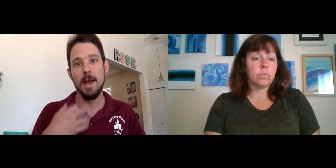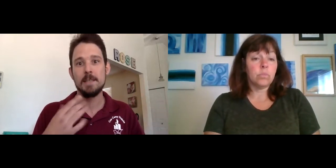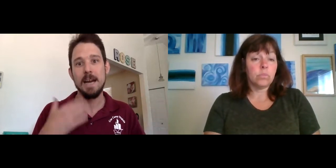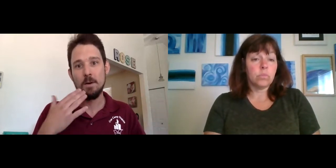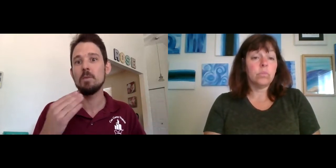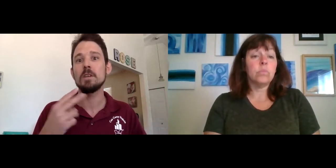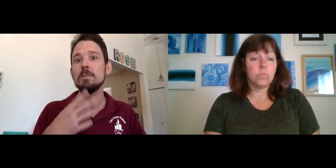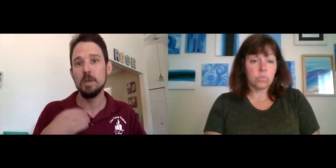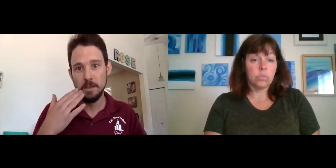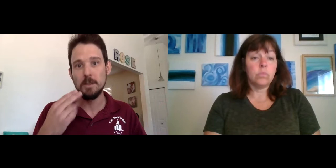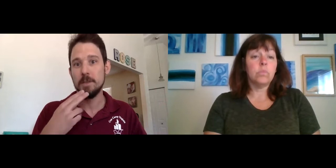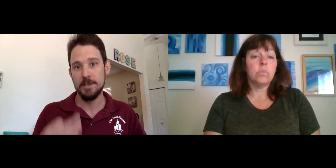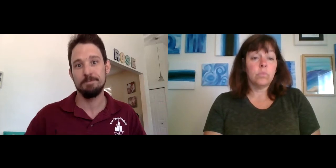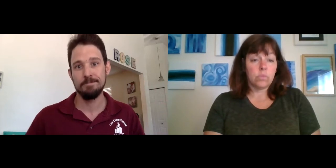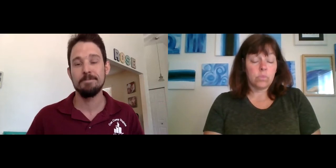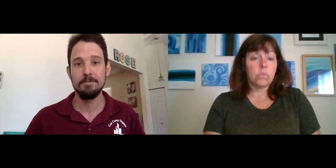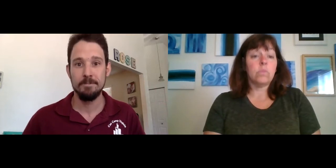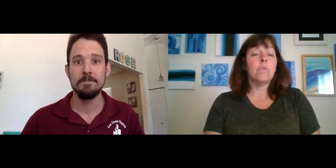yes, we had our community there